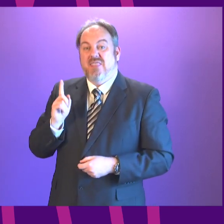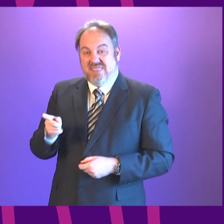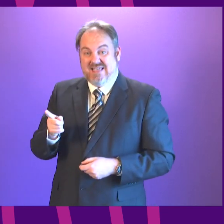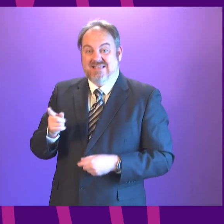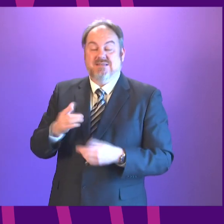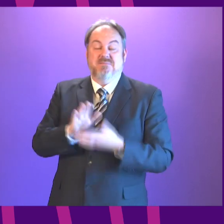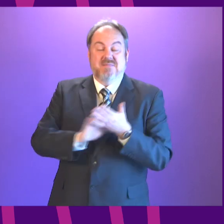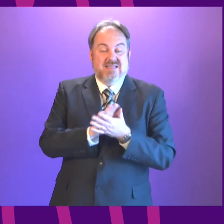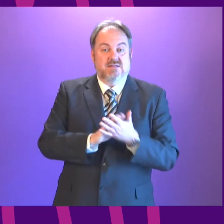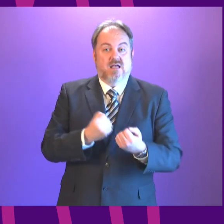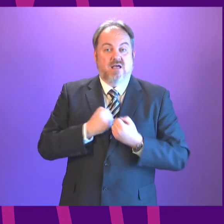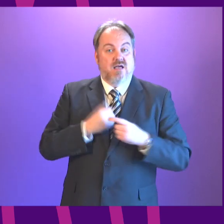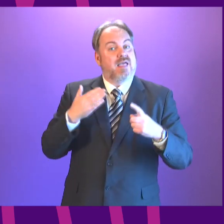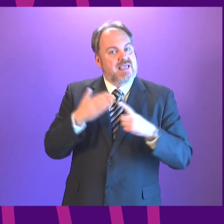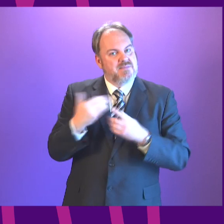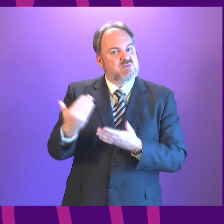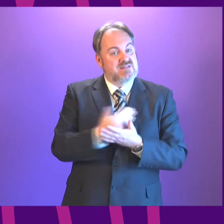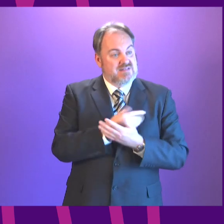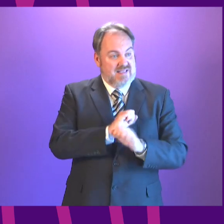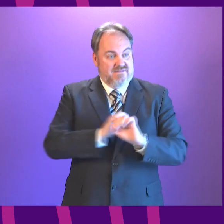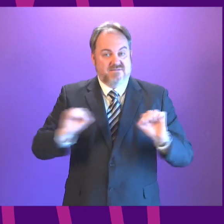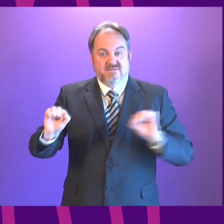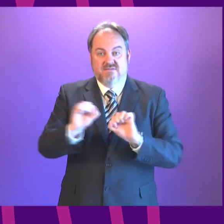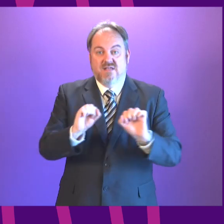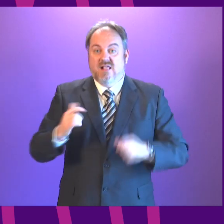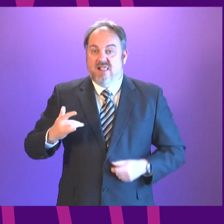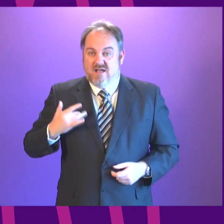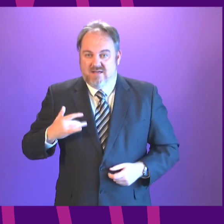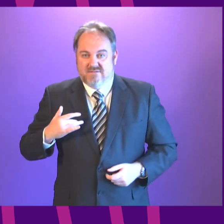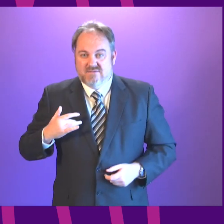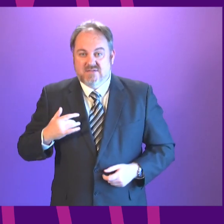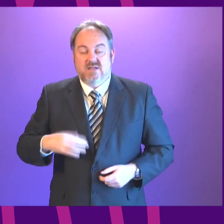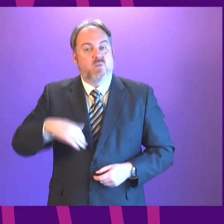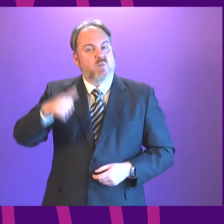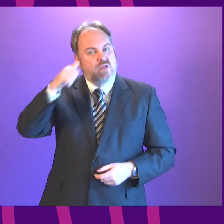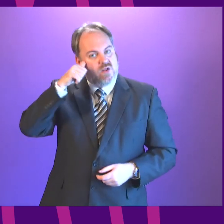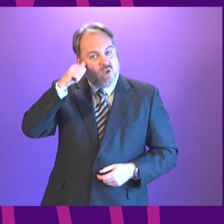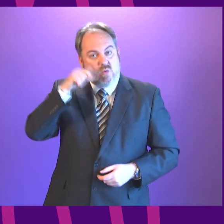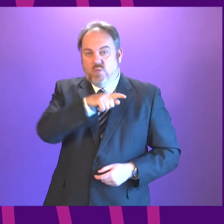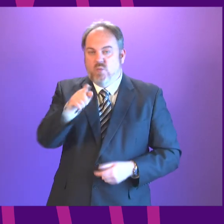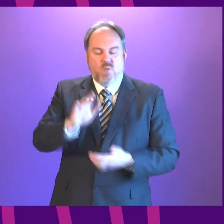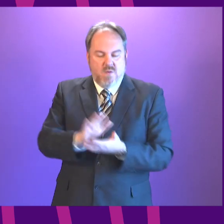service and save lives. I do not expect a single person to be happy about them, but